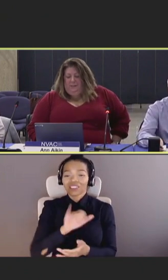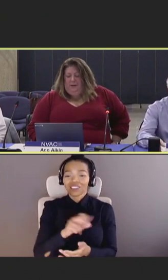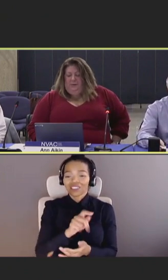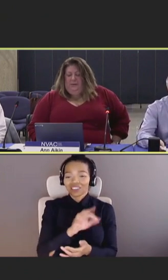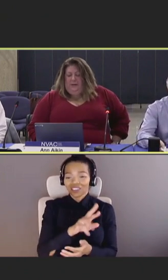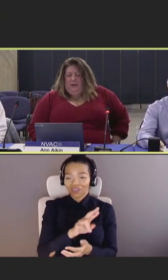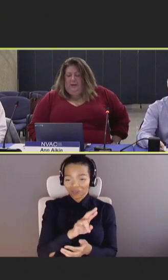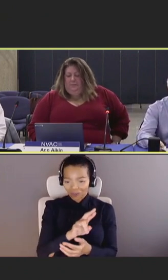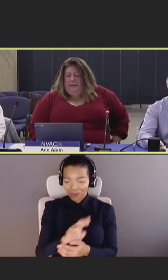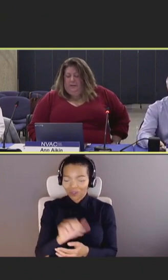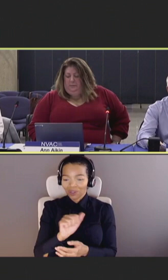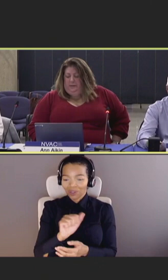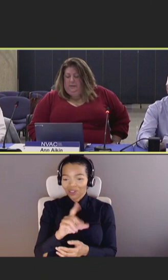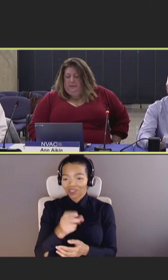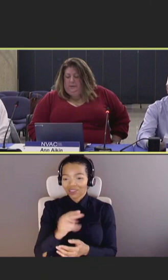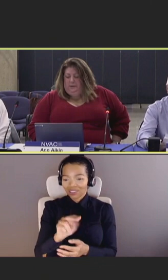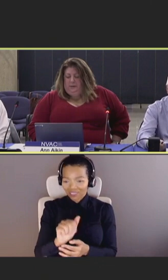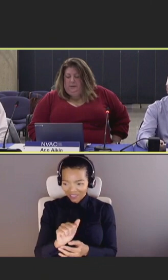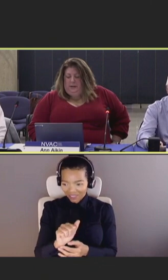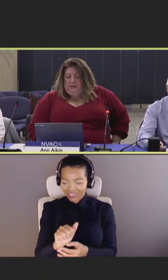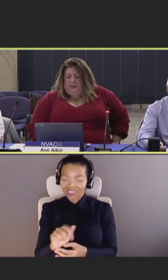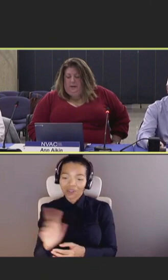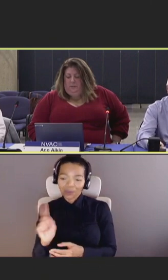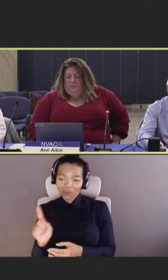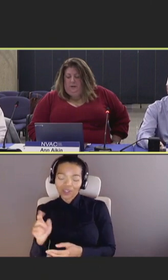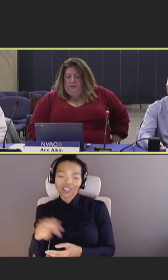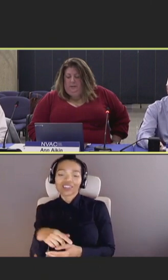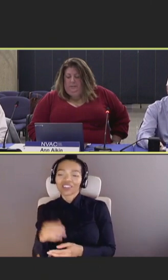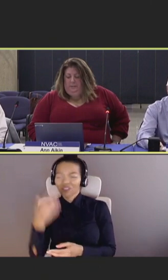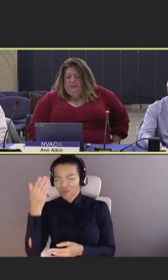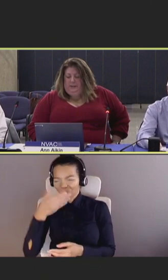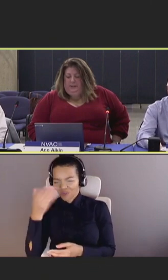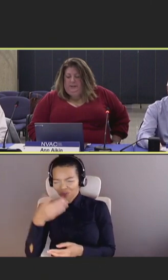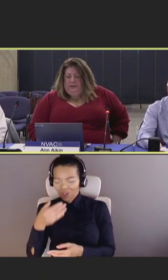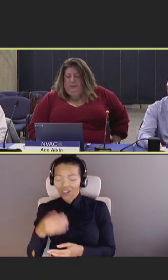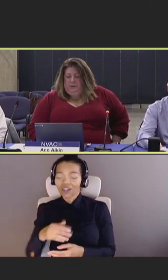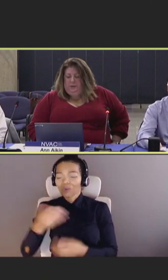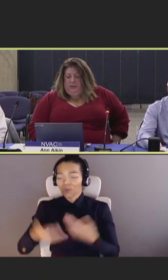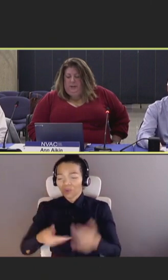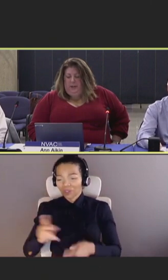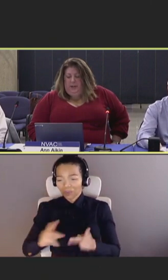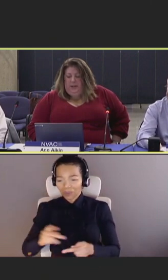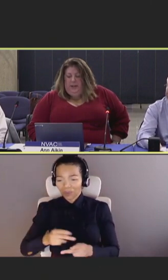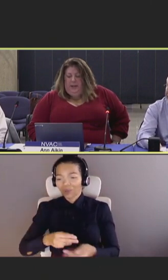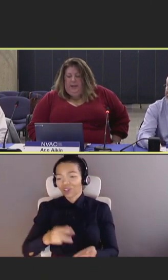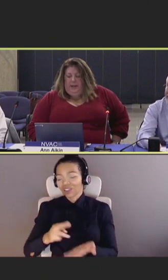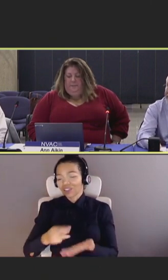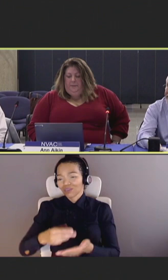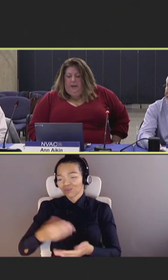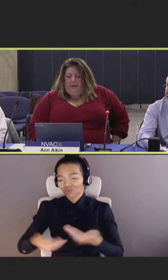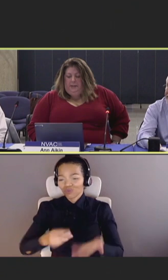who's out at the registration desk, welcoming people as they attend in person. I also wanted